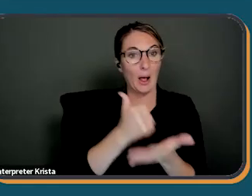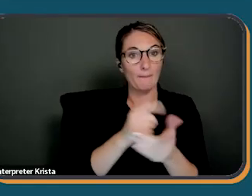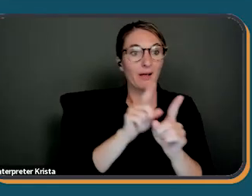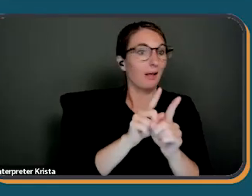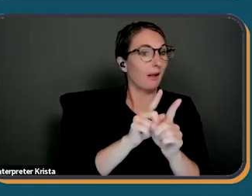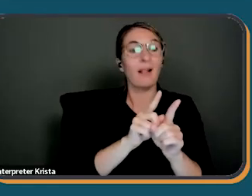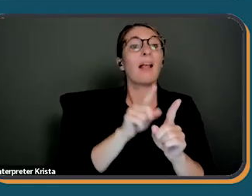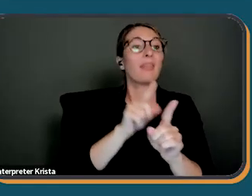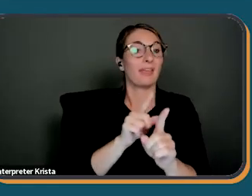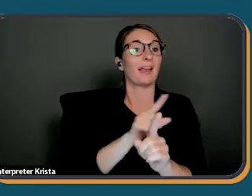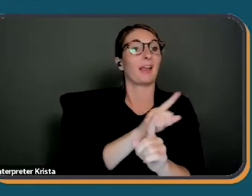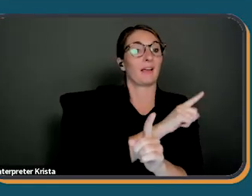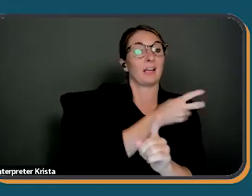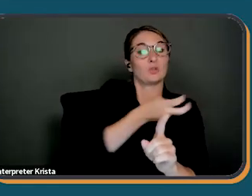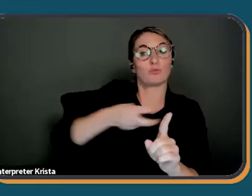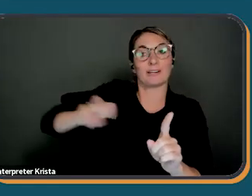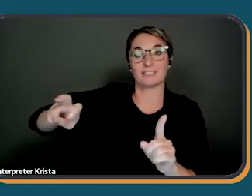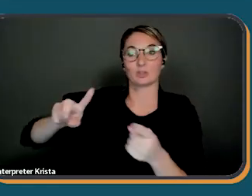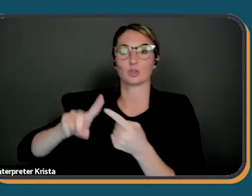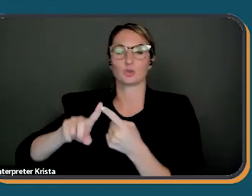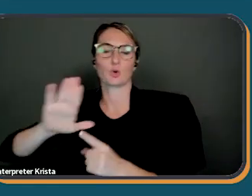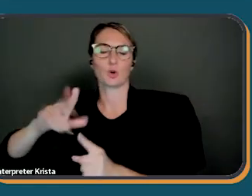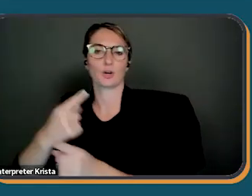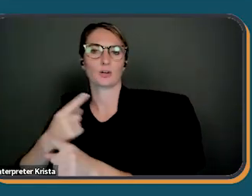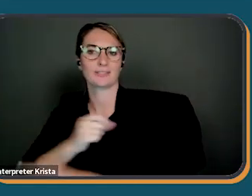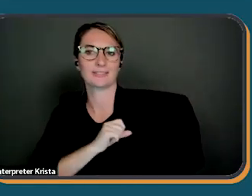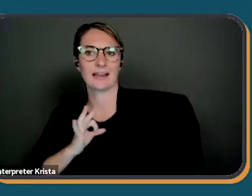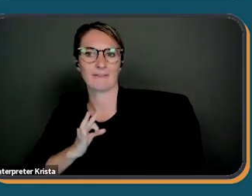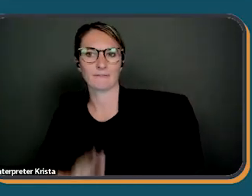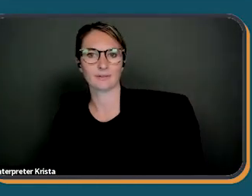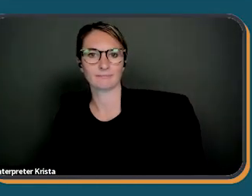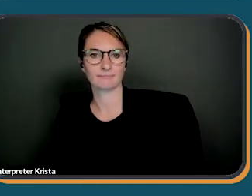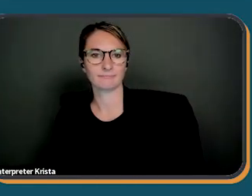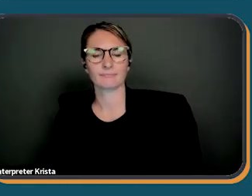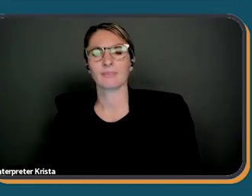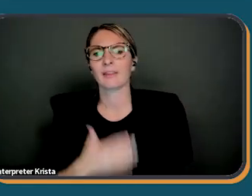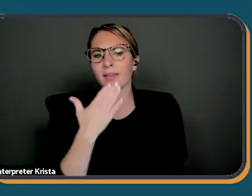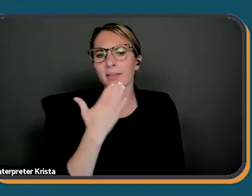Brooke Cruz: Okay, thank you so much, Dr. Titus, and thank you so much to Latisha for sharing